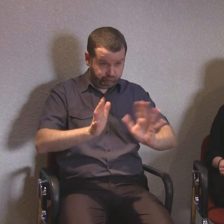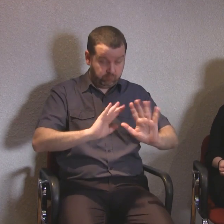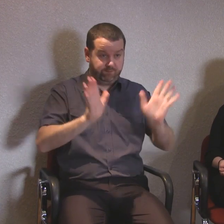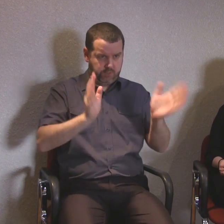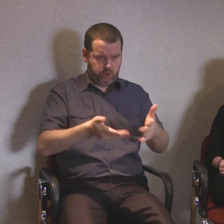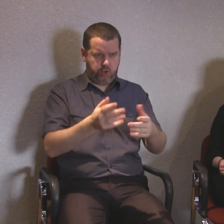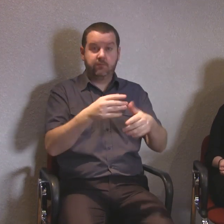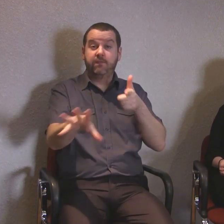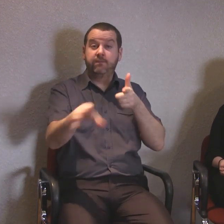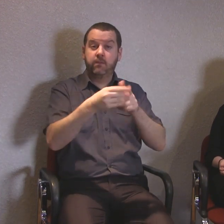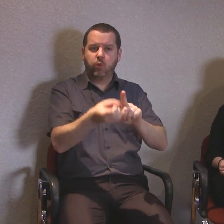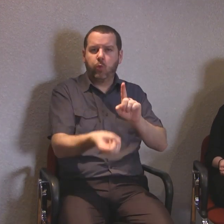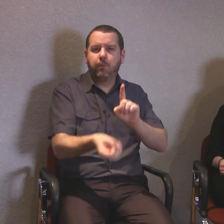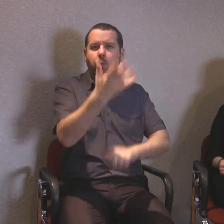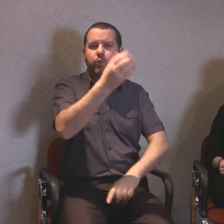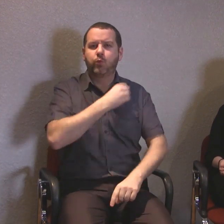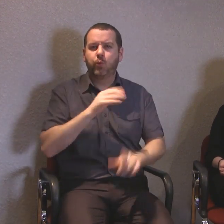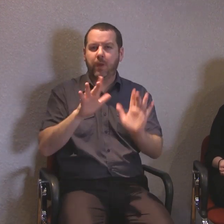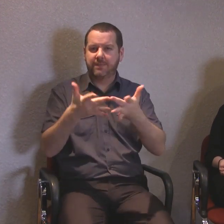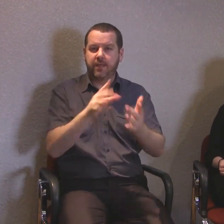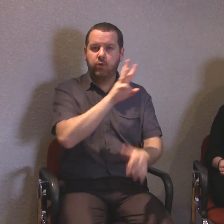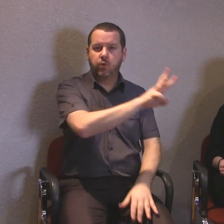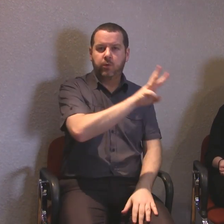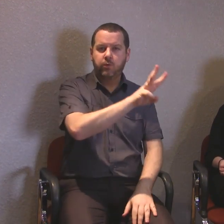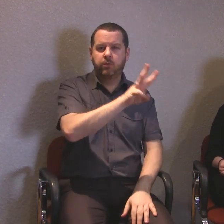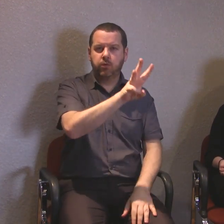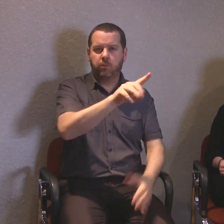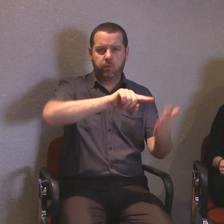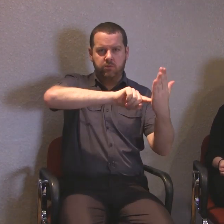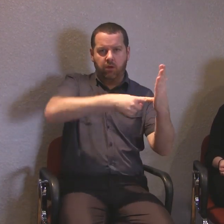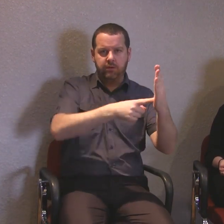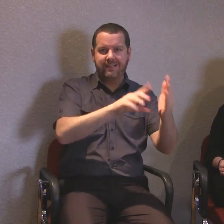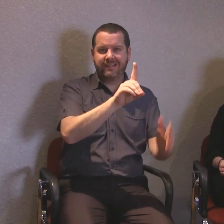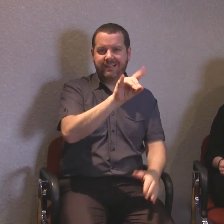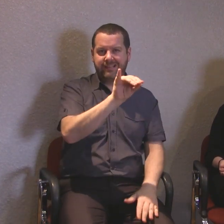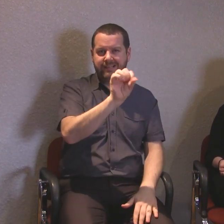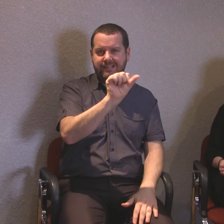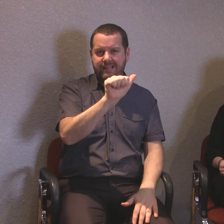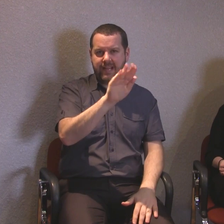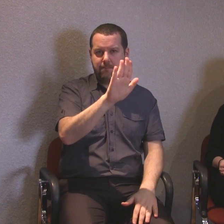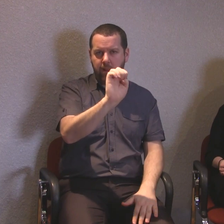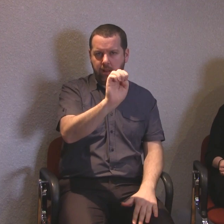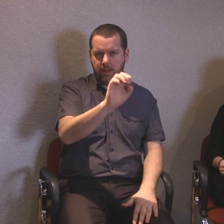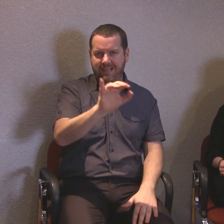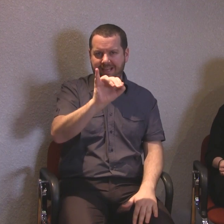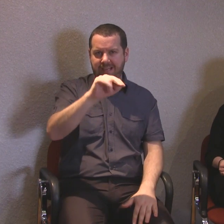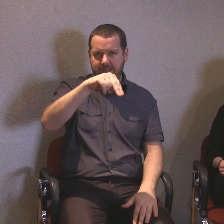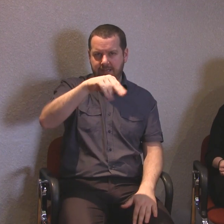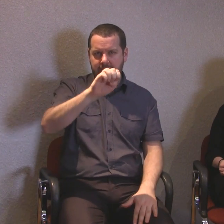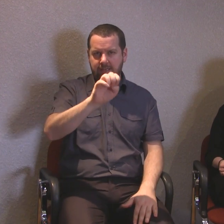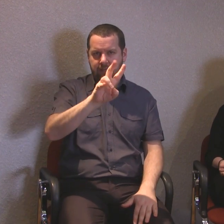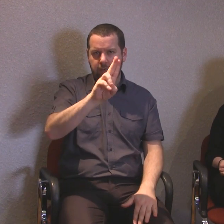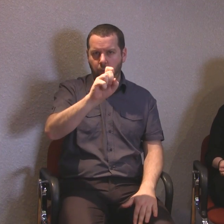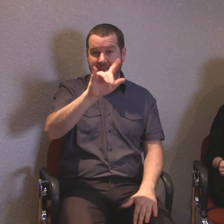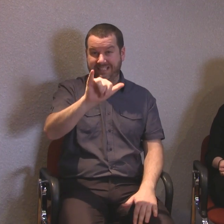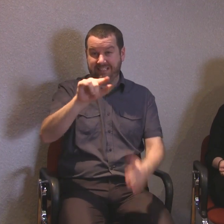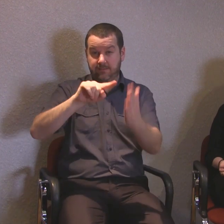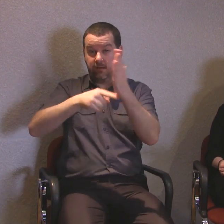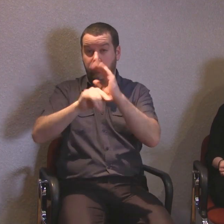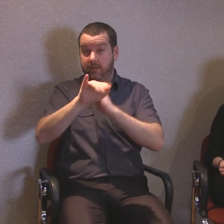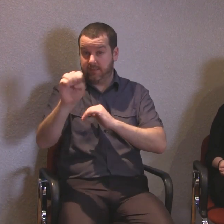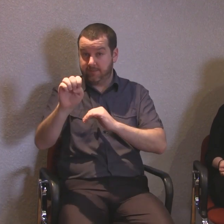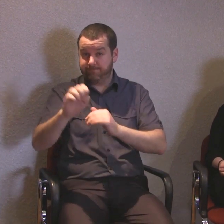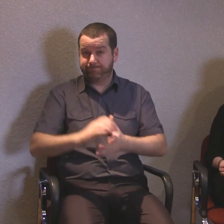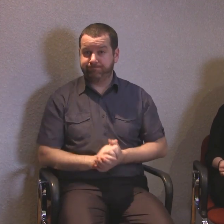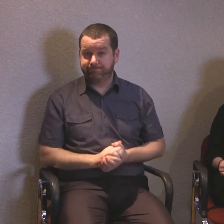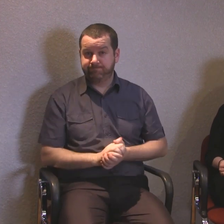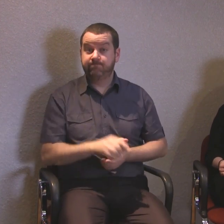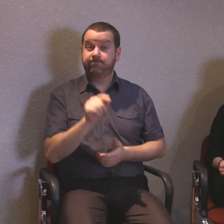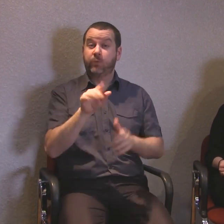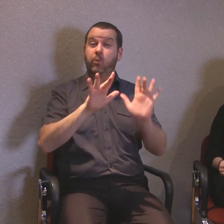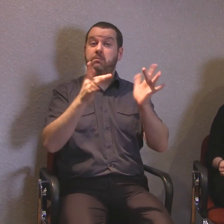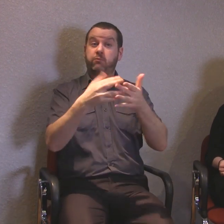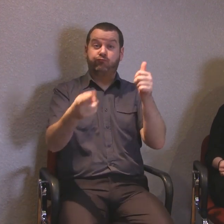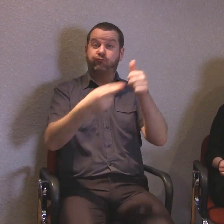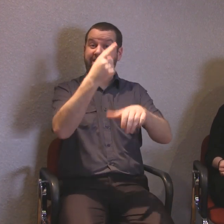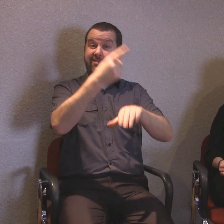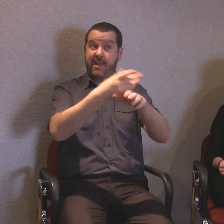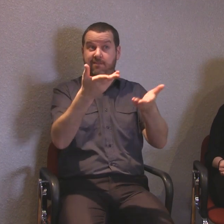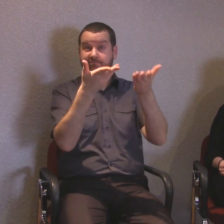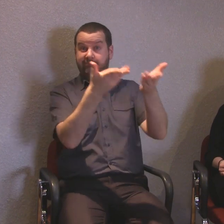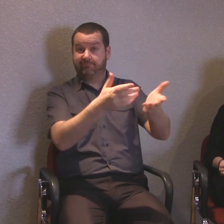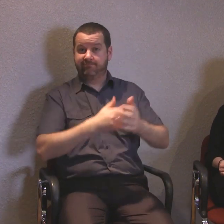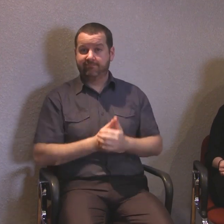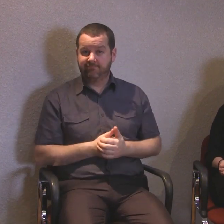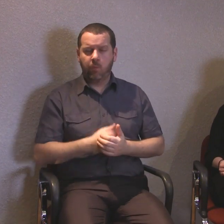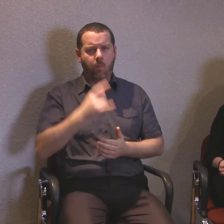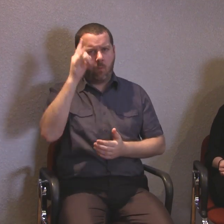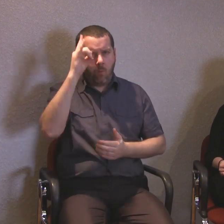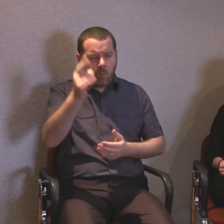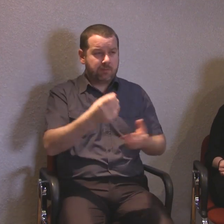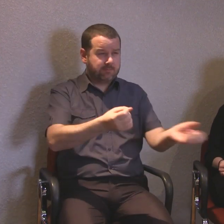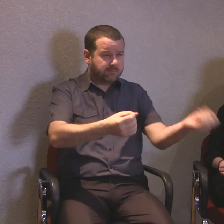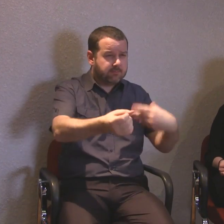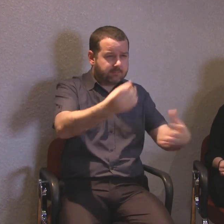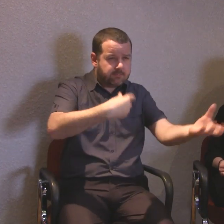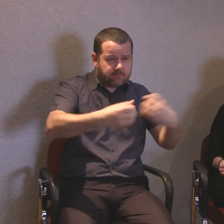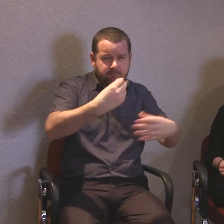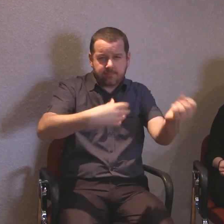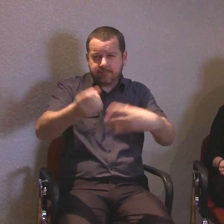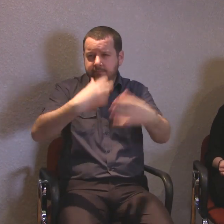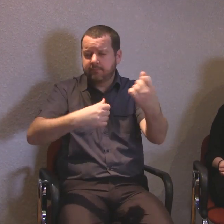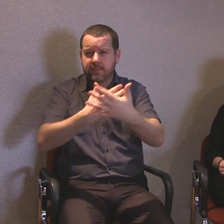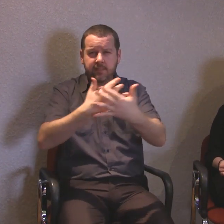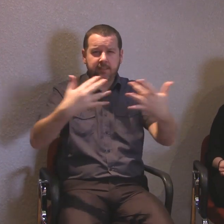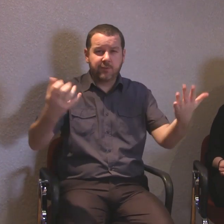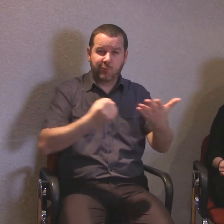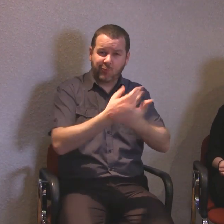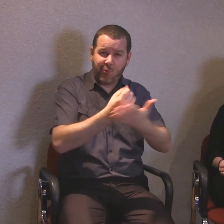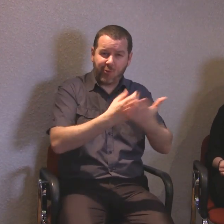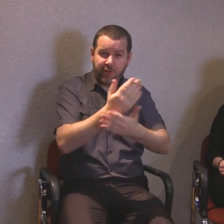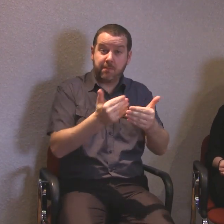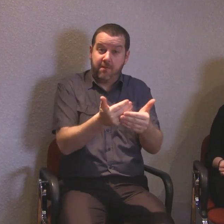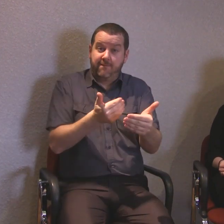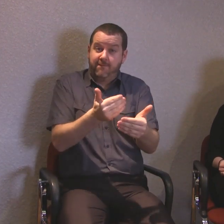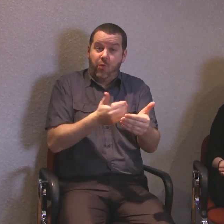The website is live, but we need more stories before our official public launch on January the 13th